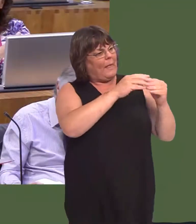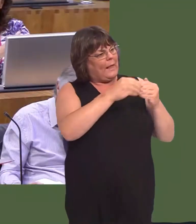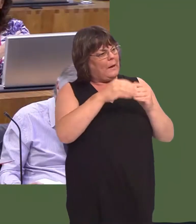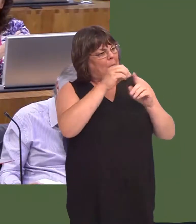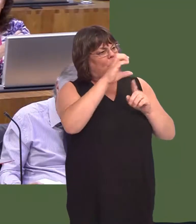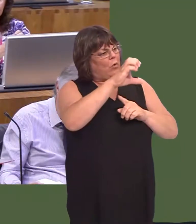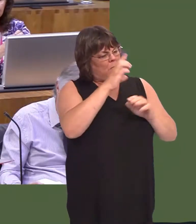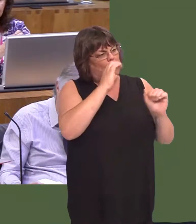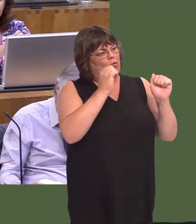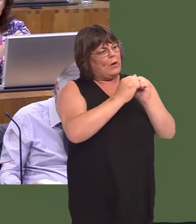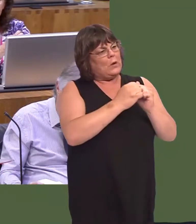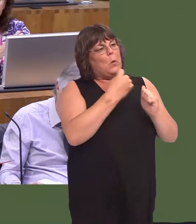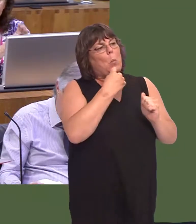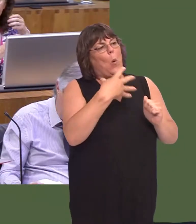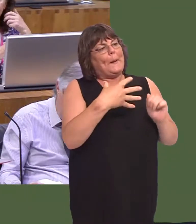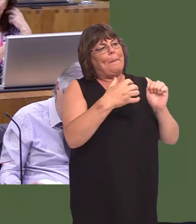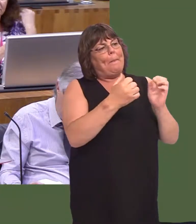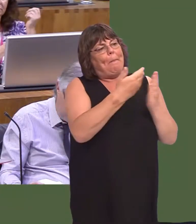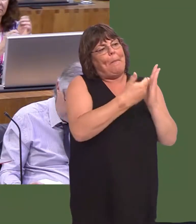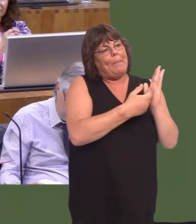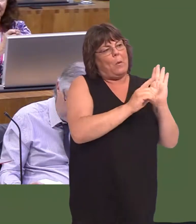as part of the White Paper. The position is well understood.